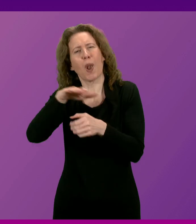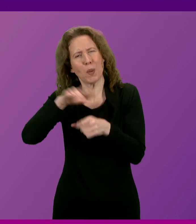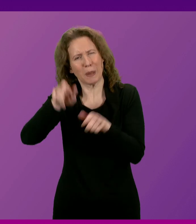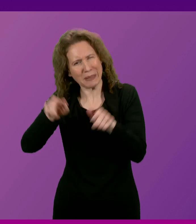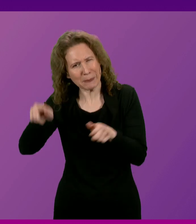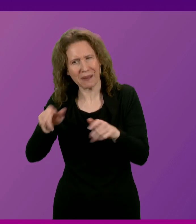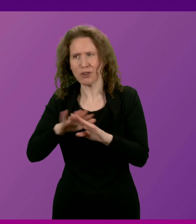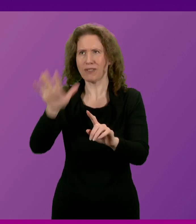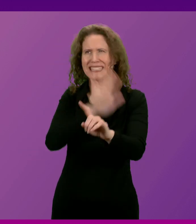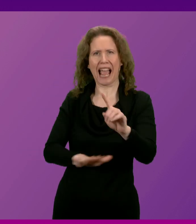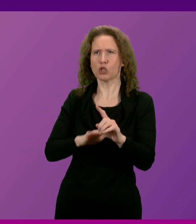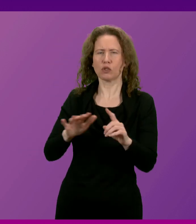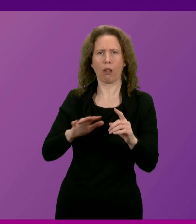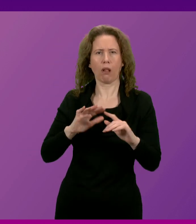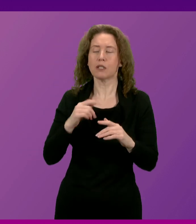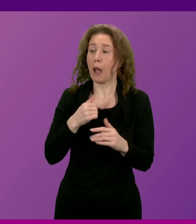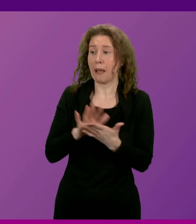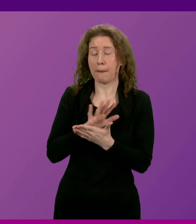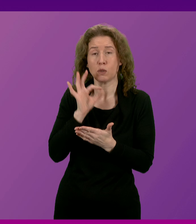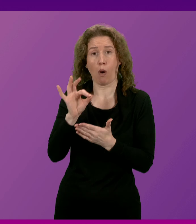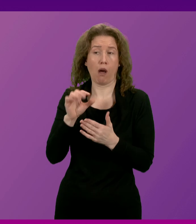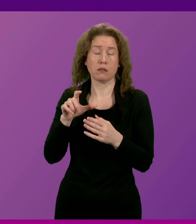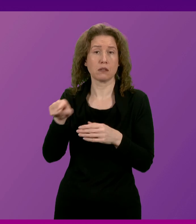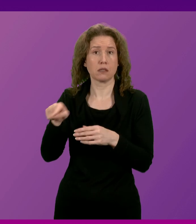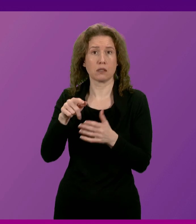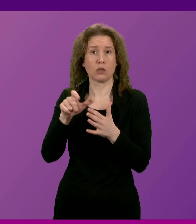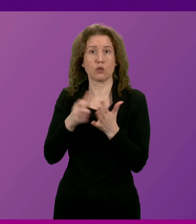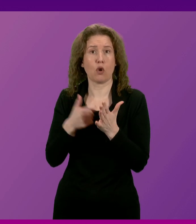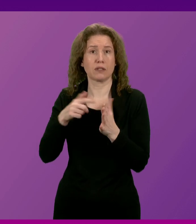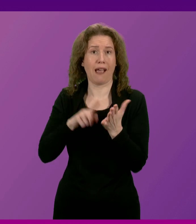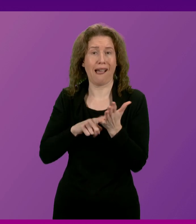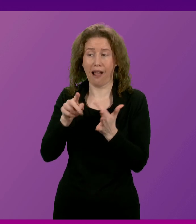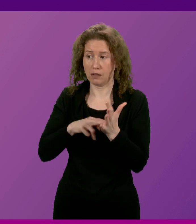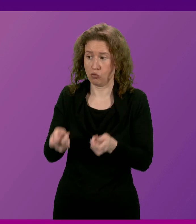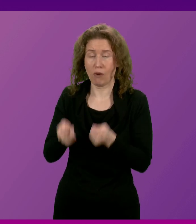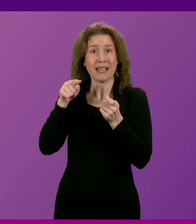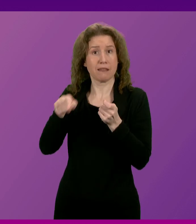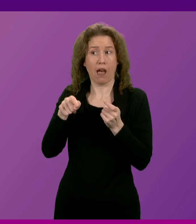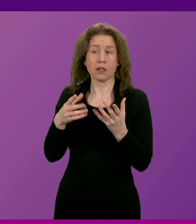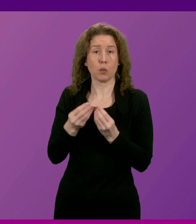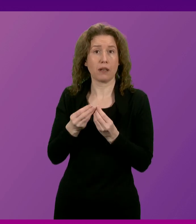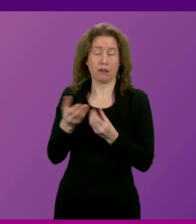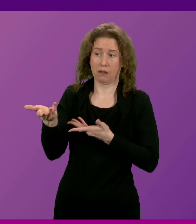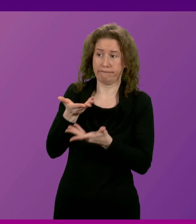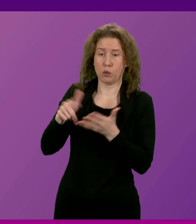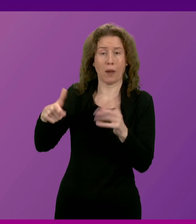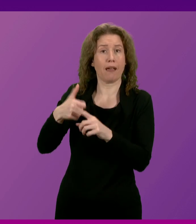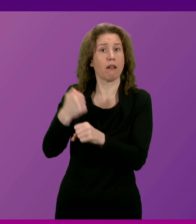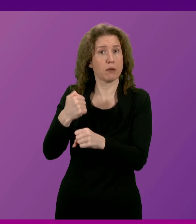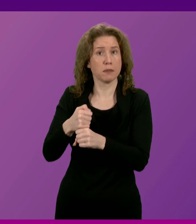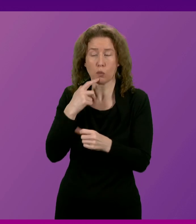to ask Dr Allan to raise that perspective in his dialogue with the UK Government on that question.